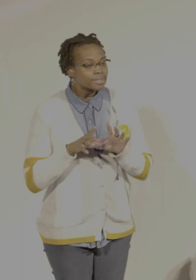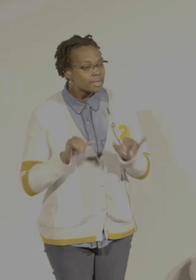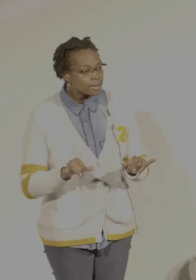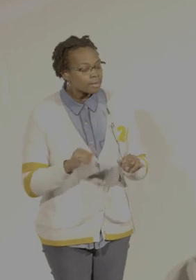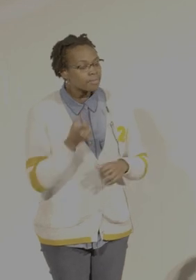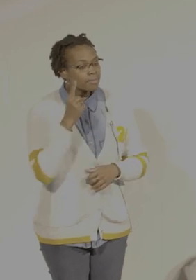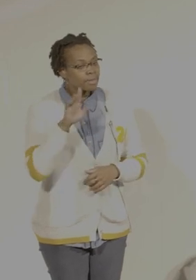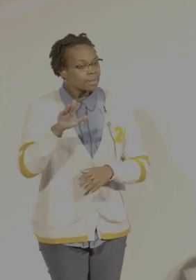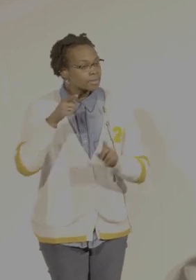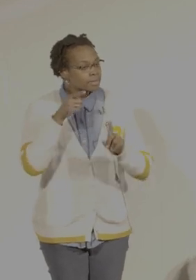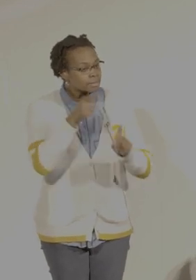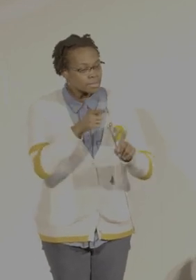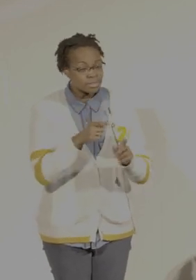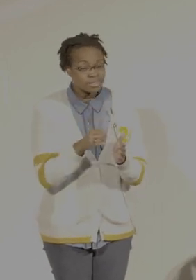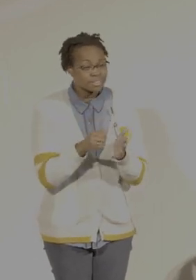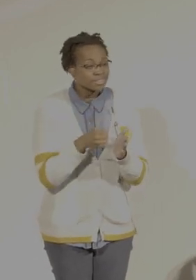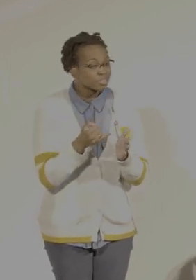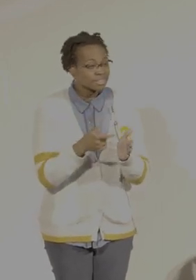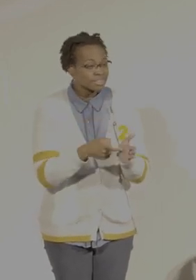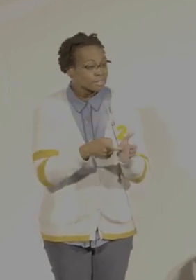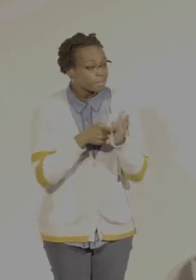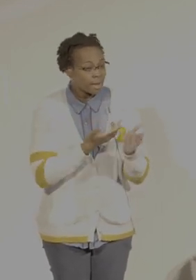that his mission is just and demands our support.